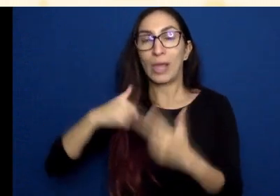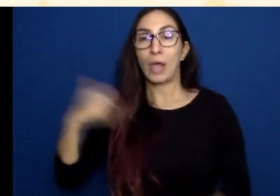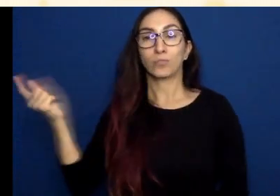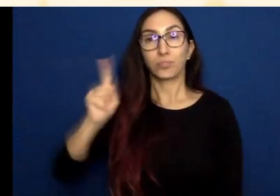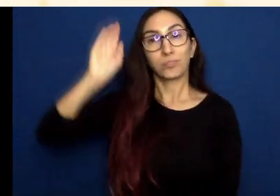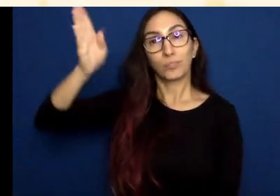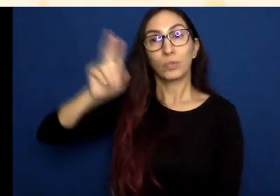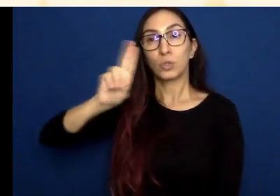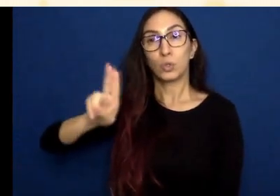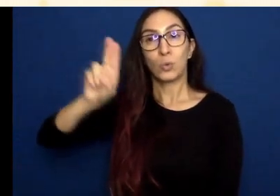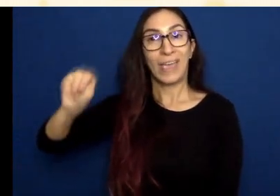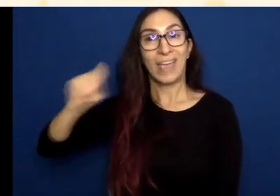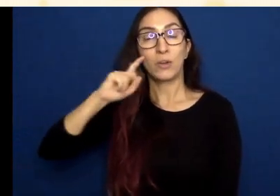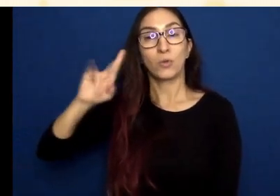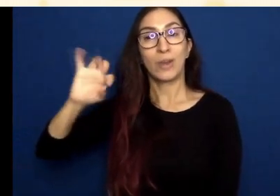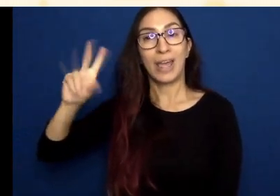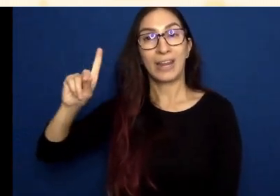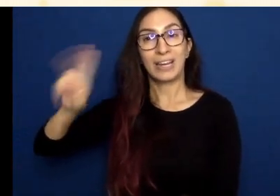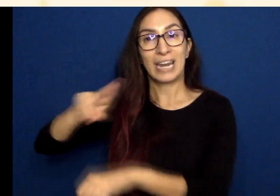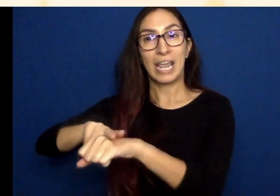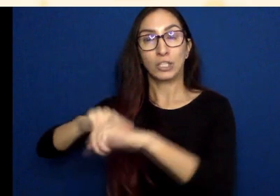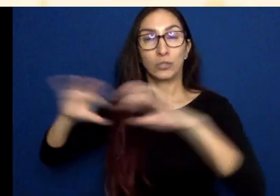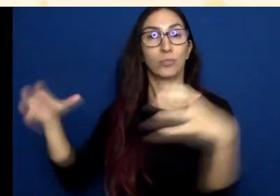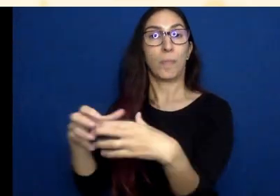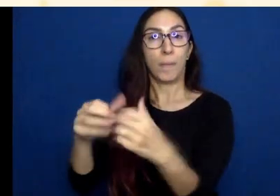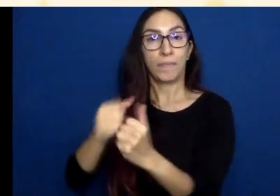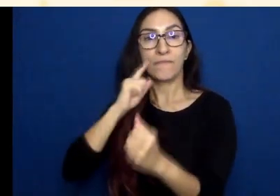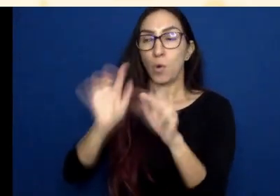at Monash University and then founded AccessibilityOz.